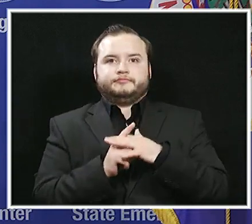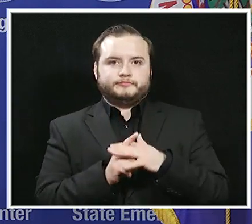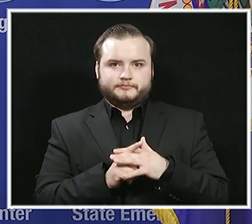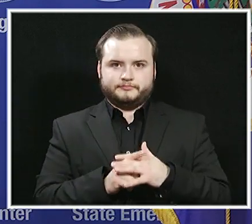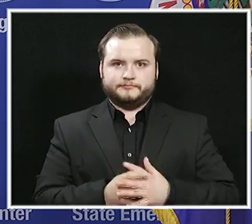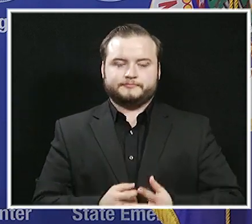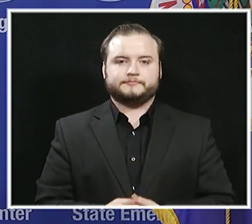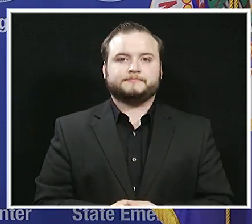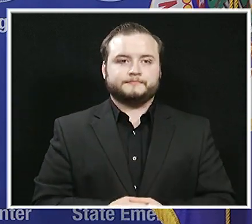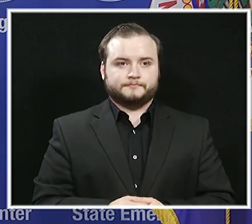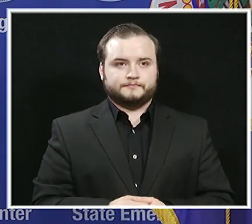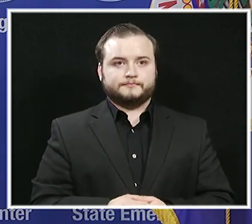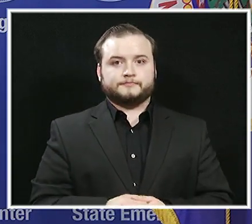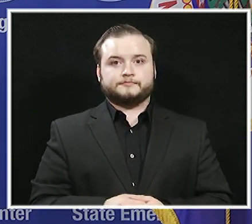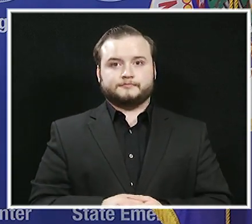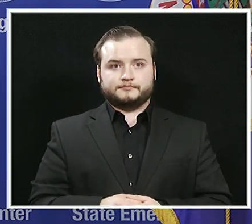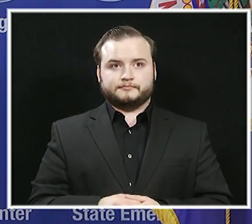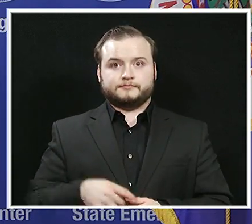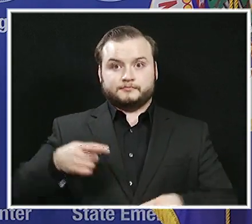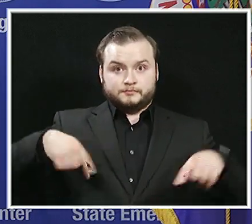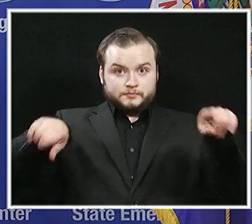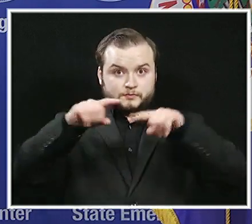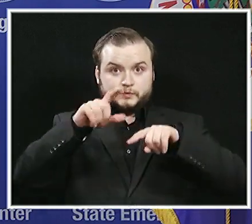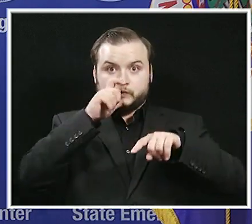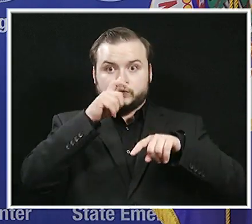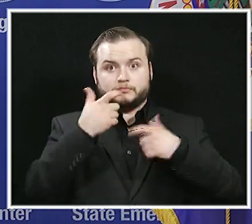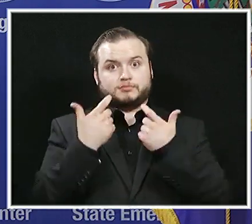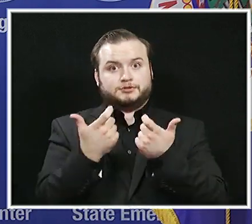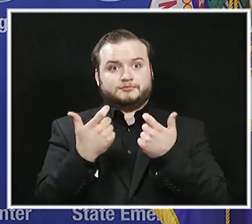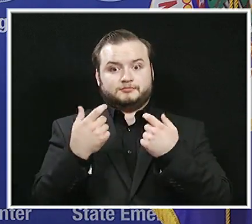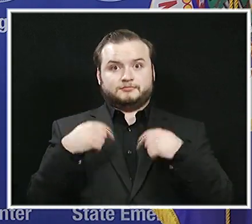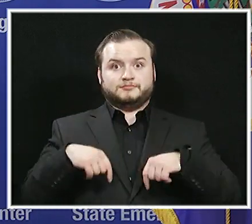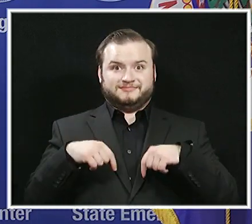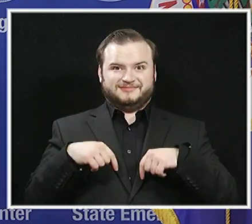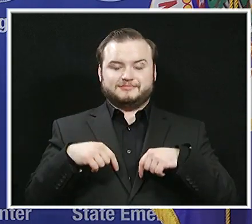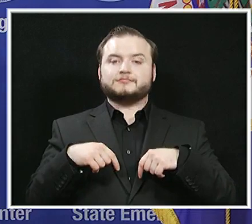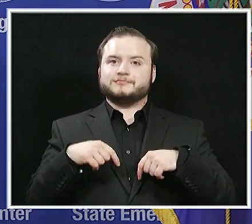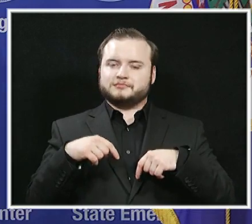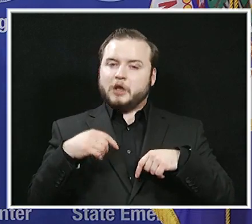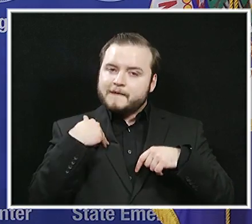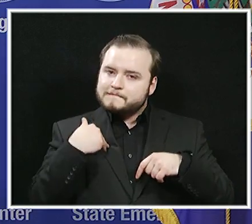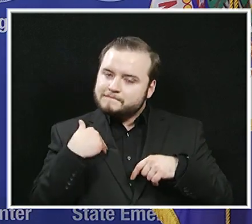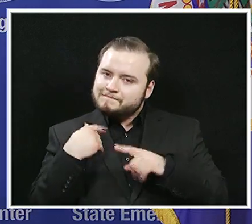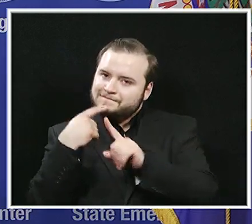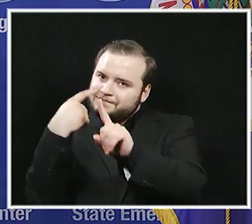So I think for all of us this is, it's the challenge of many of our lifetimes that we've seen of trying to manage this. I would say today for all of you